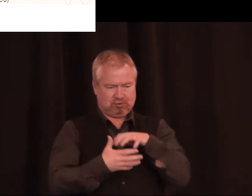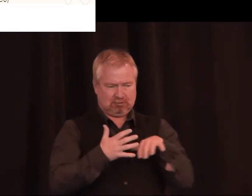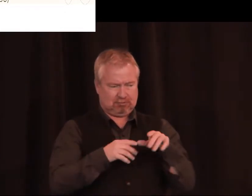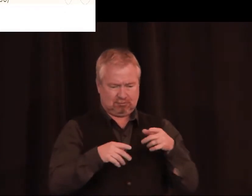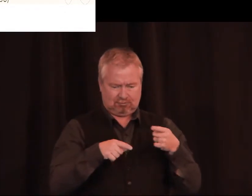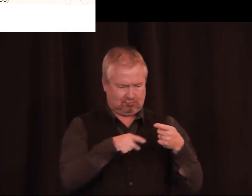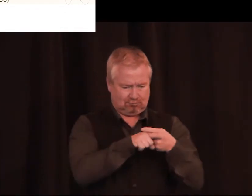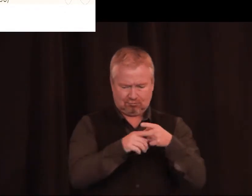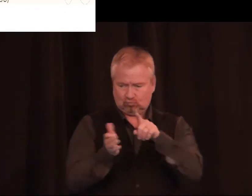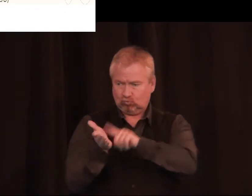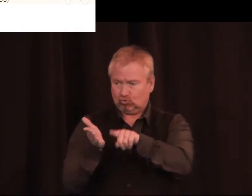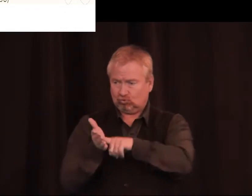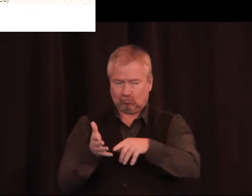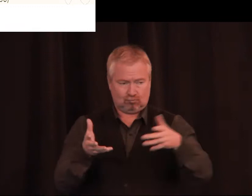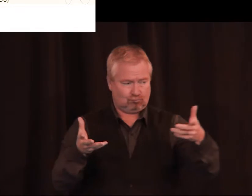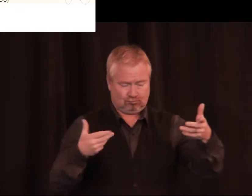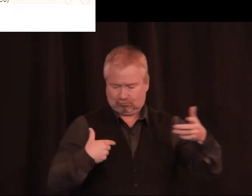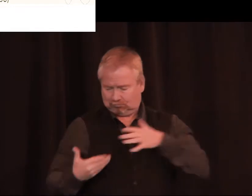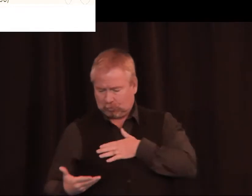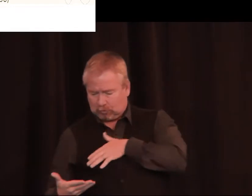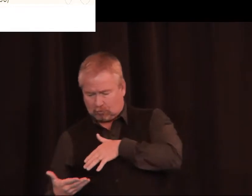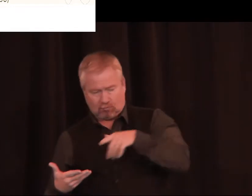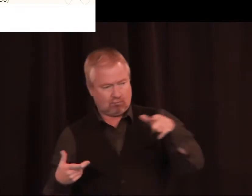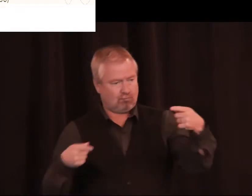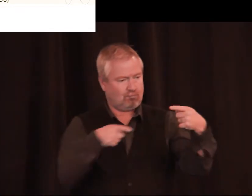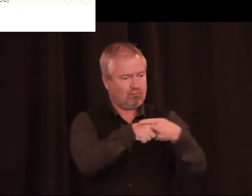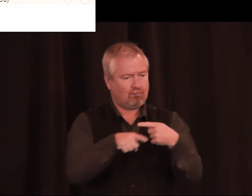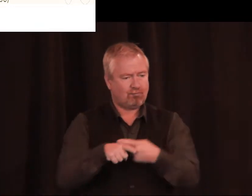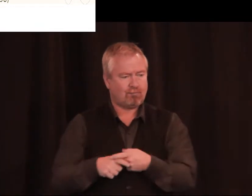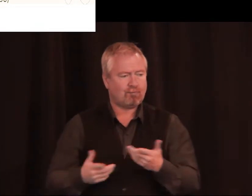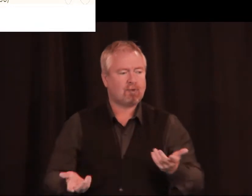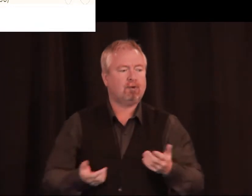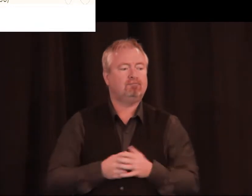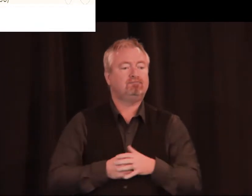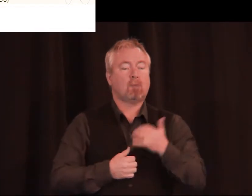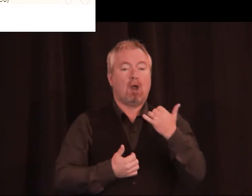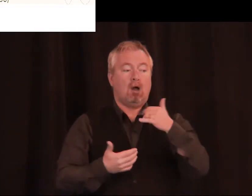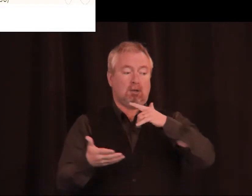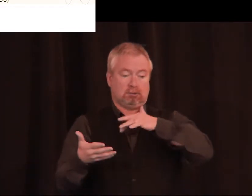The problem with these studies, however, is that you'll see the N is how many subjects